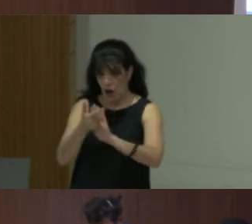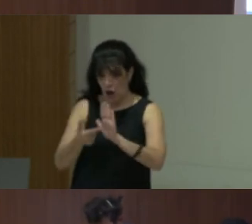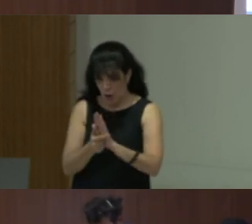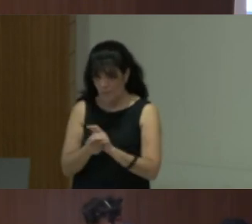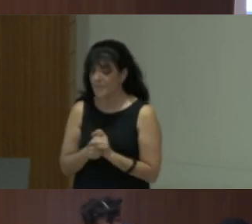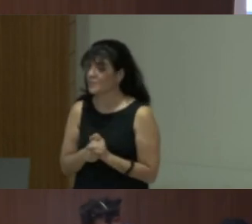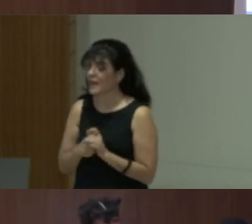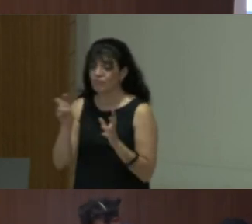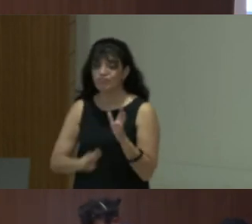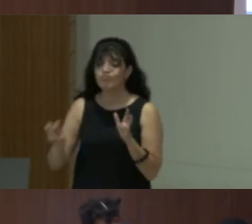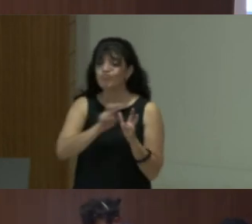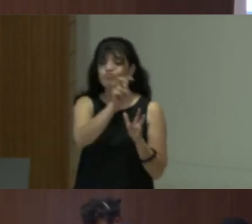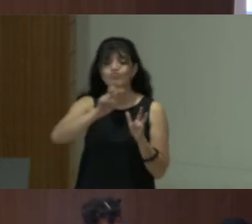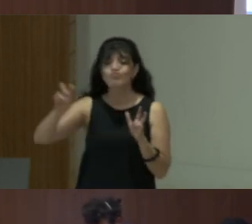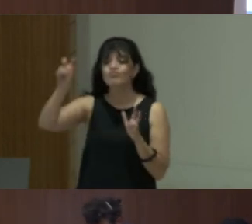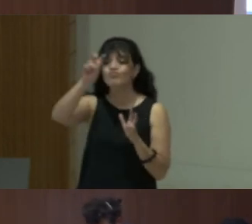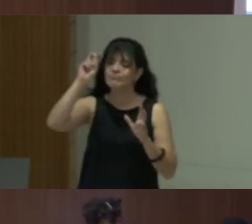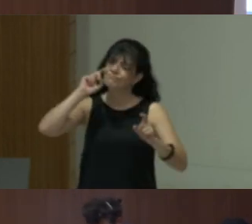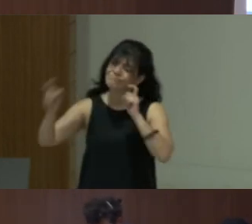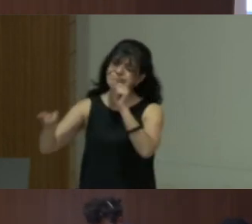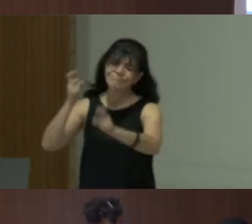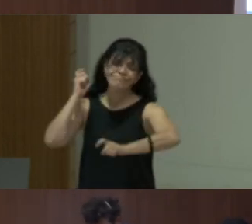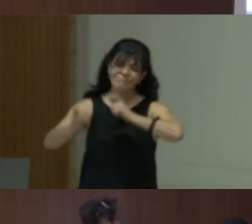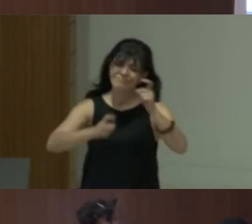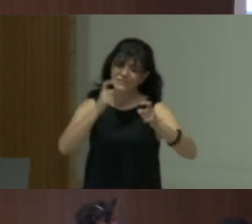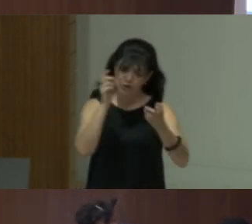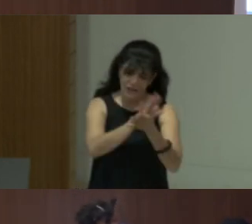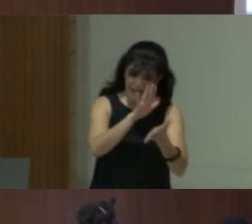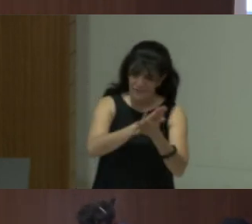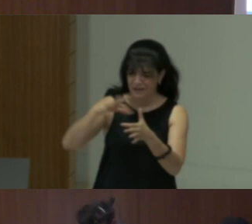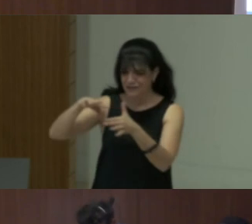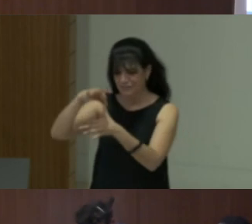Father Justin has made significant contributions to the academic and spiritual communities.